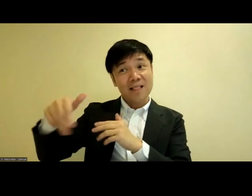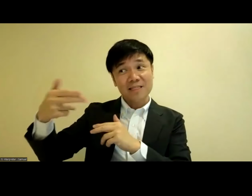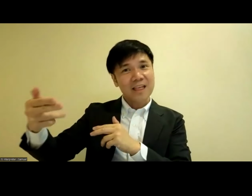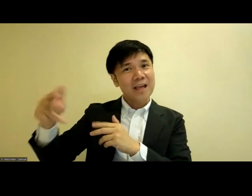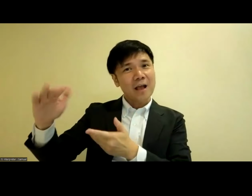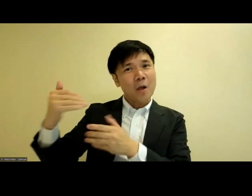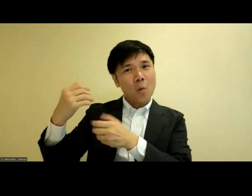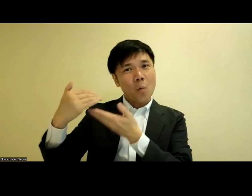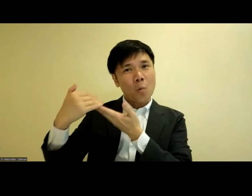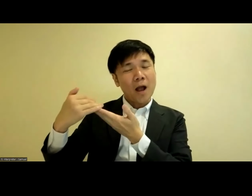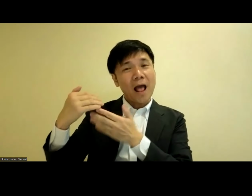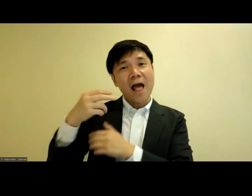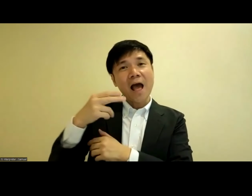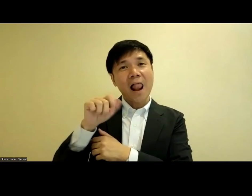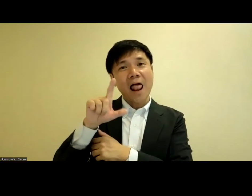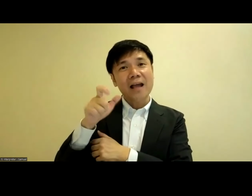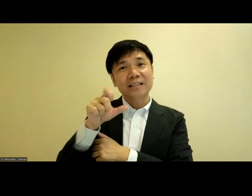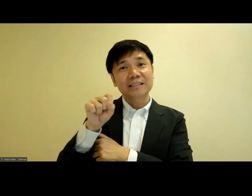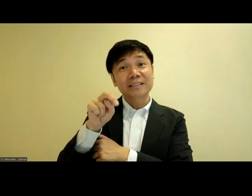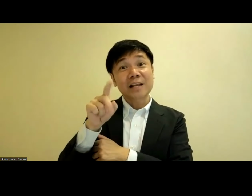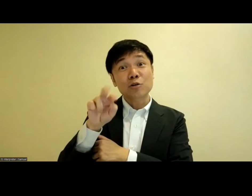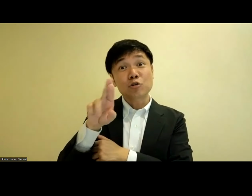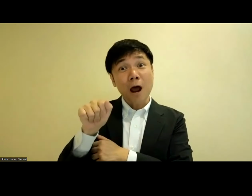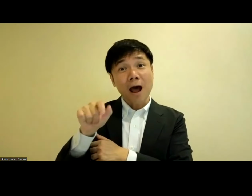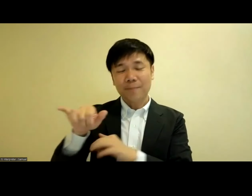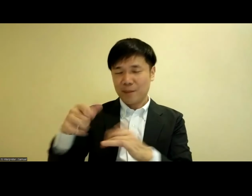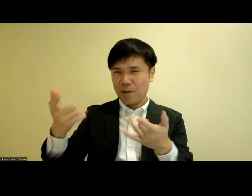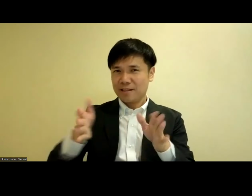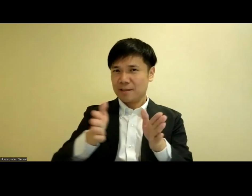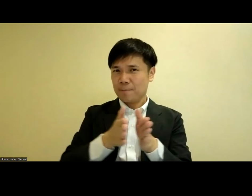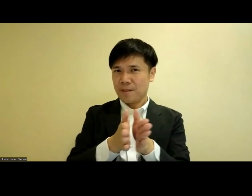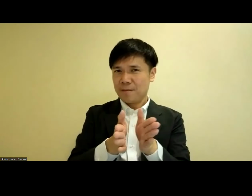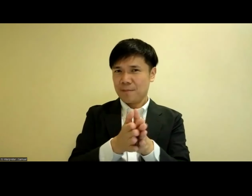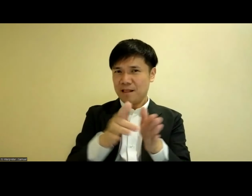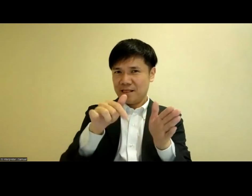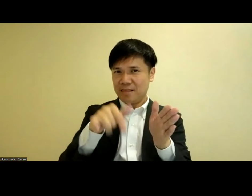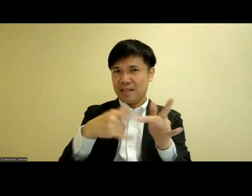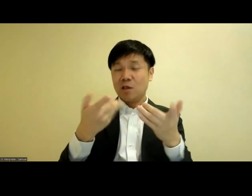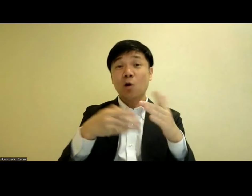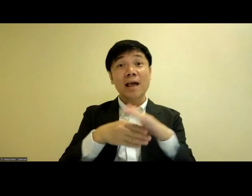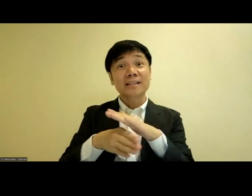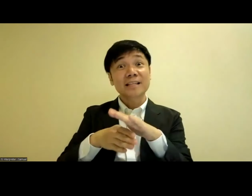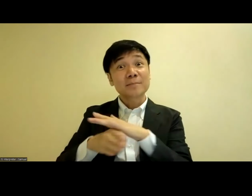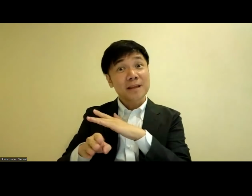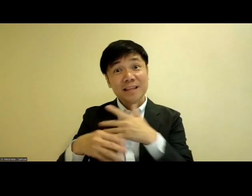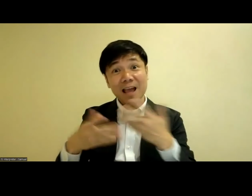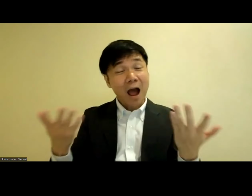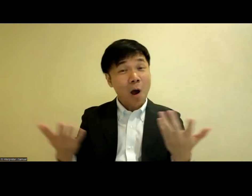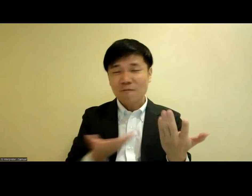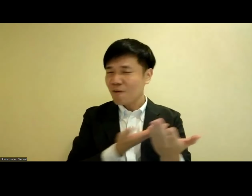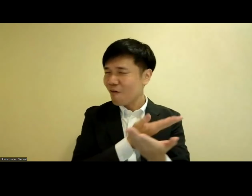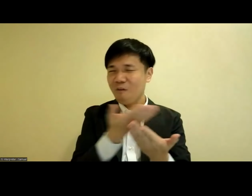us a quick briefing of the accessibilities of the Webinar and make sure everyone can